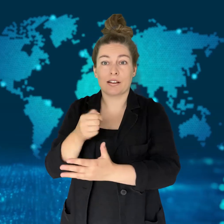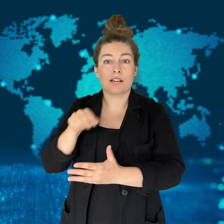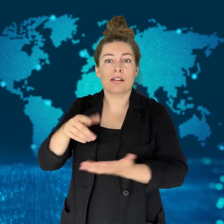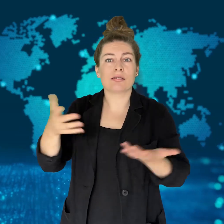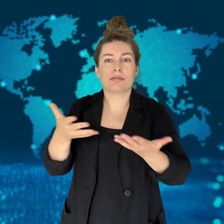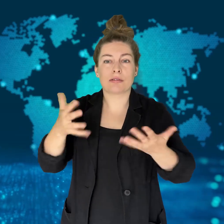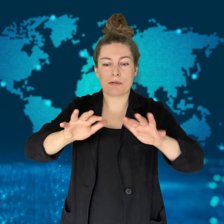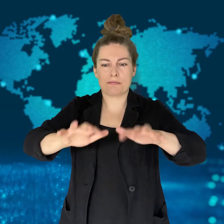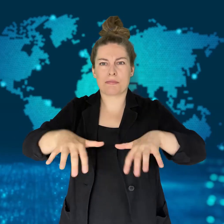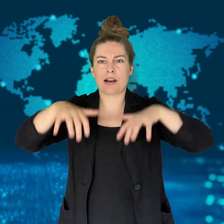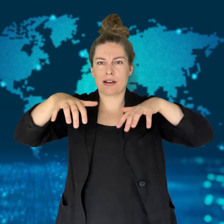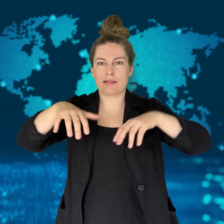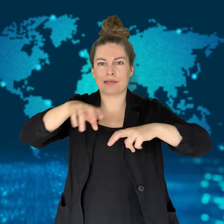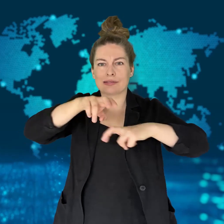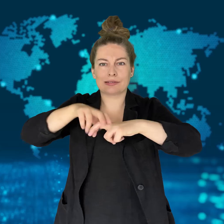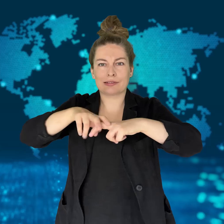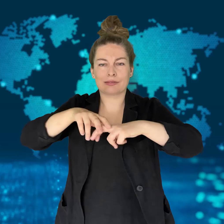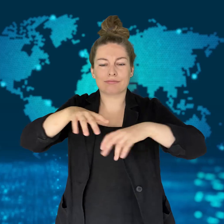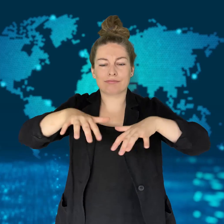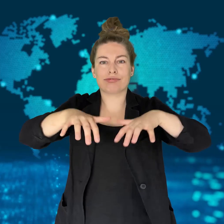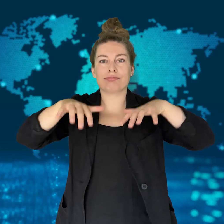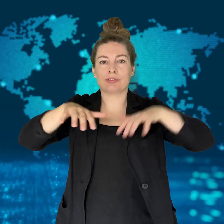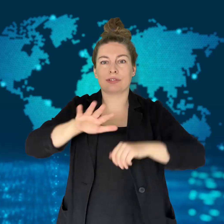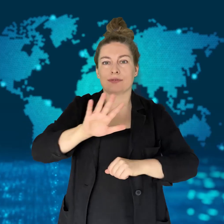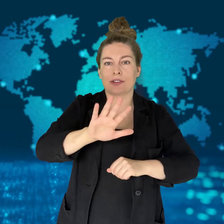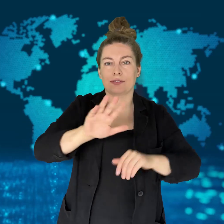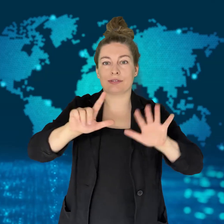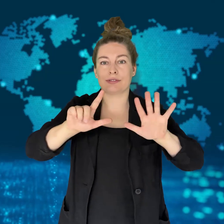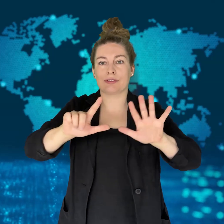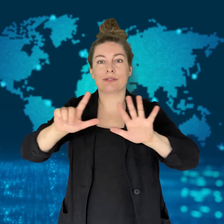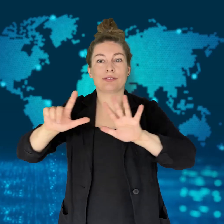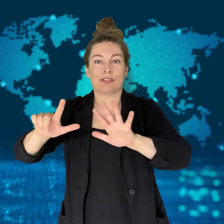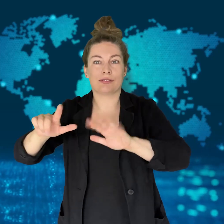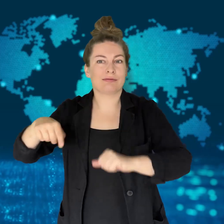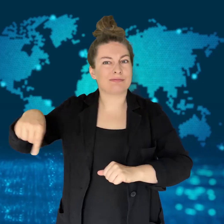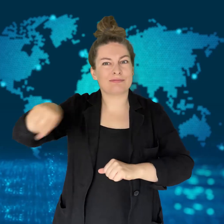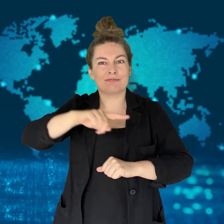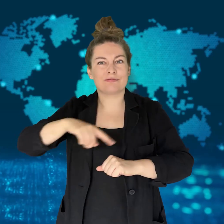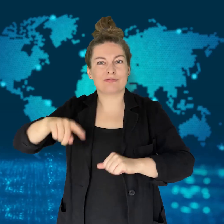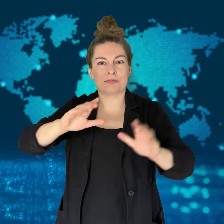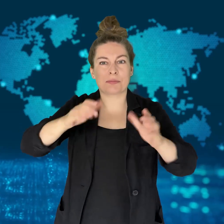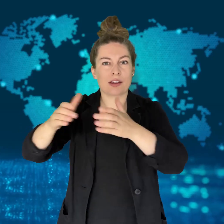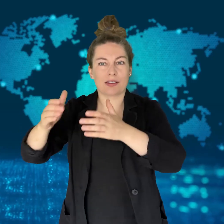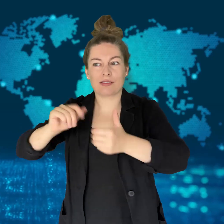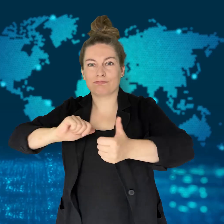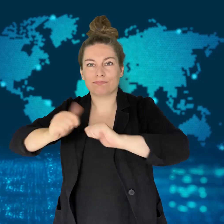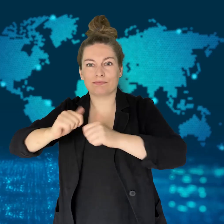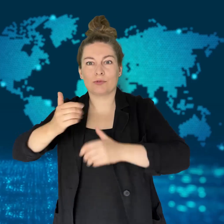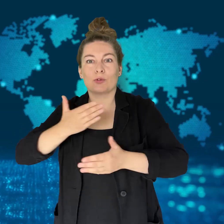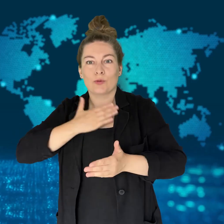All 577 seats in the lower and more critical house of